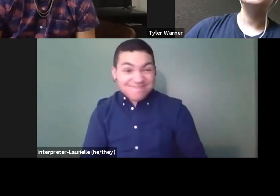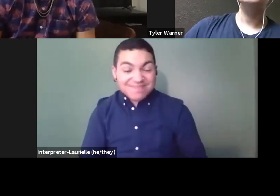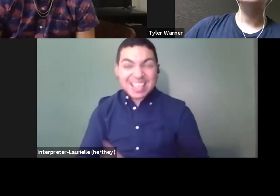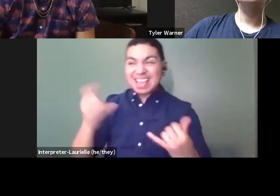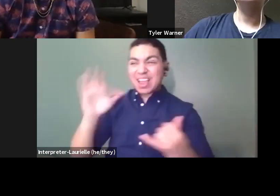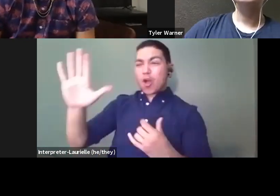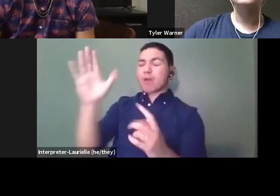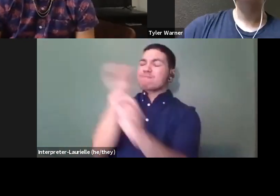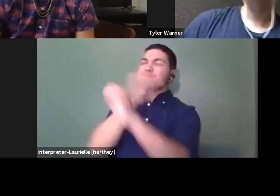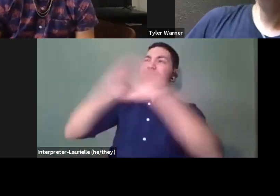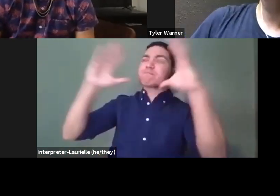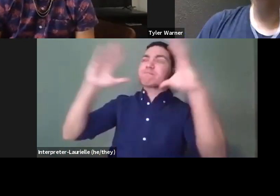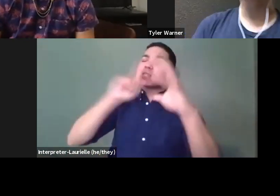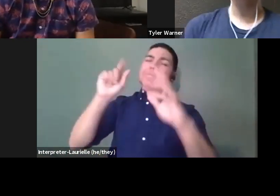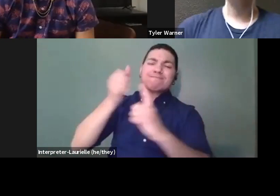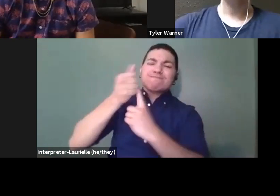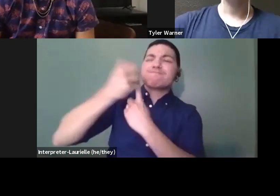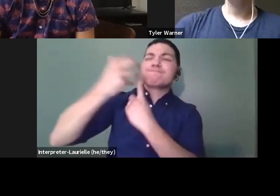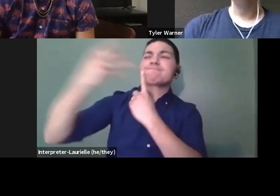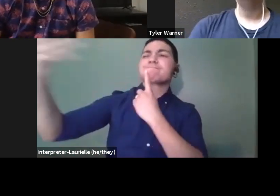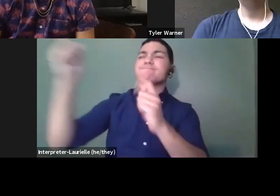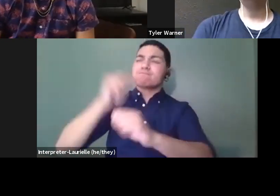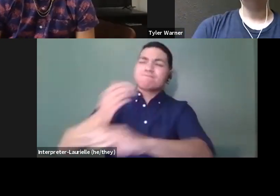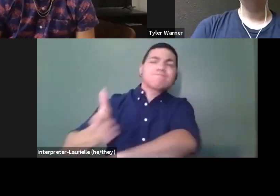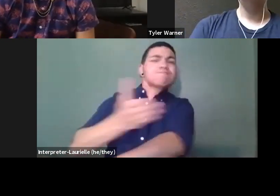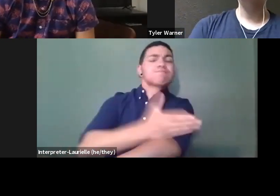Thoughts on things that give you hope?